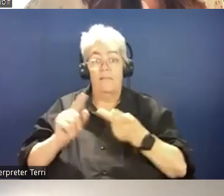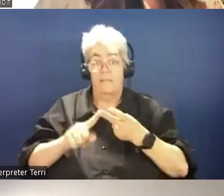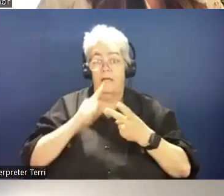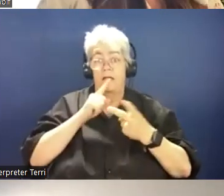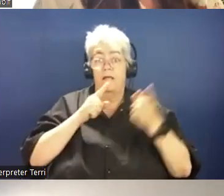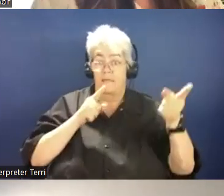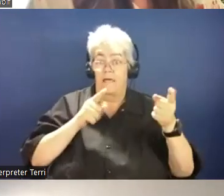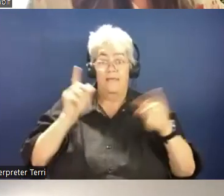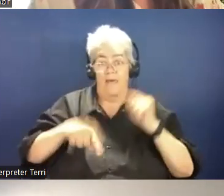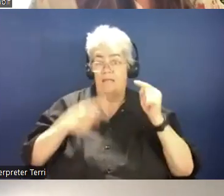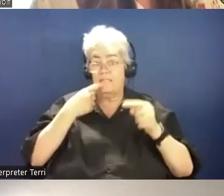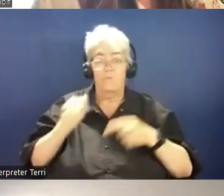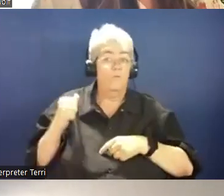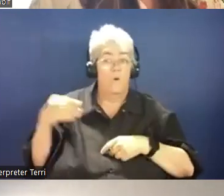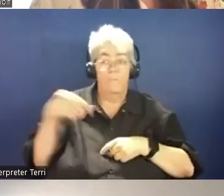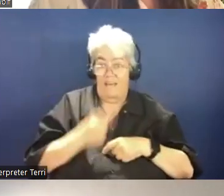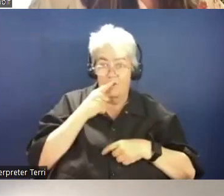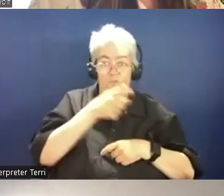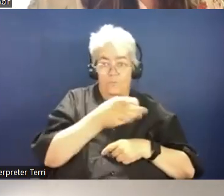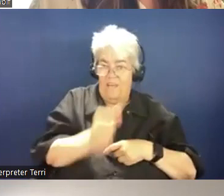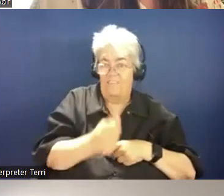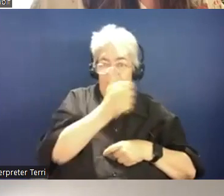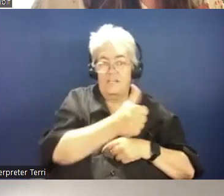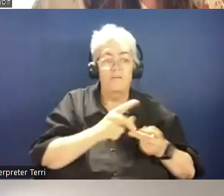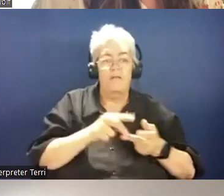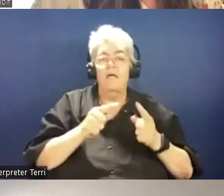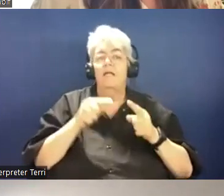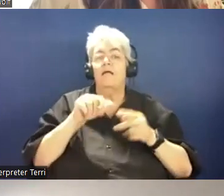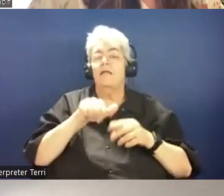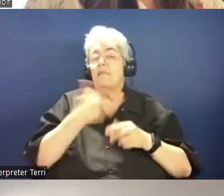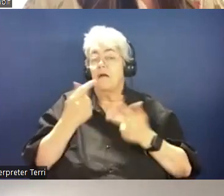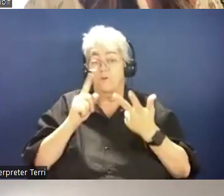around deceptive trade practices. And so making sure that providers